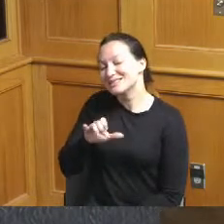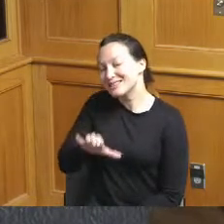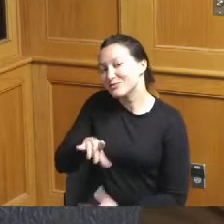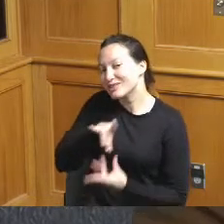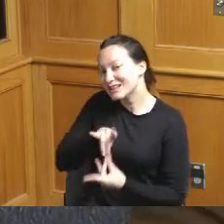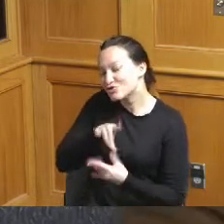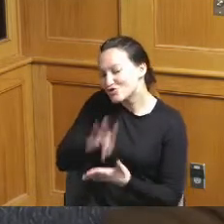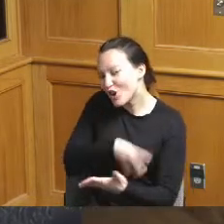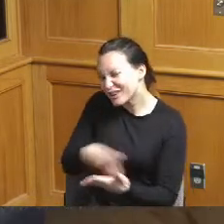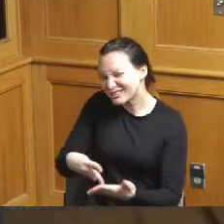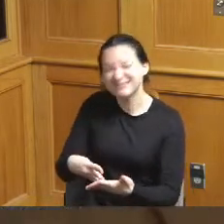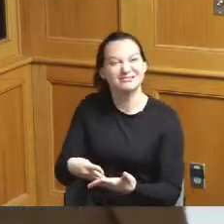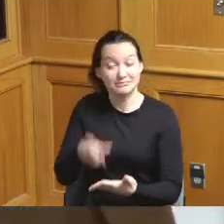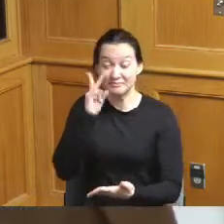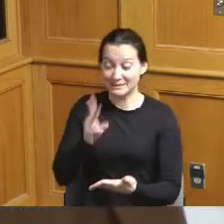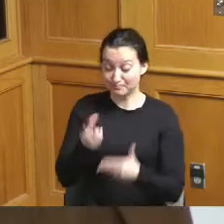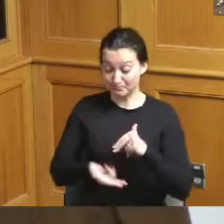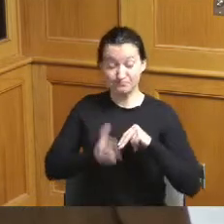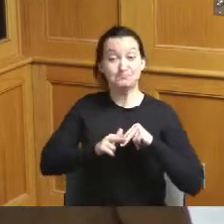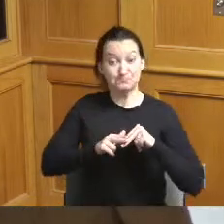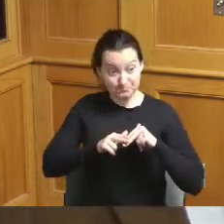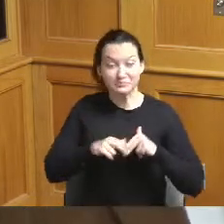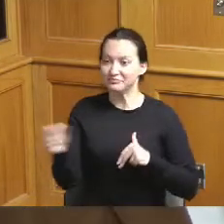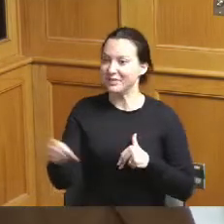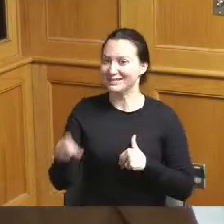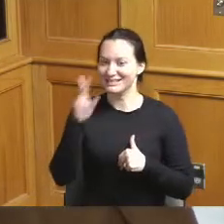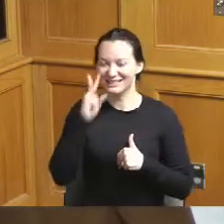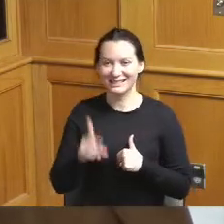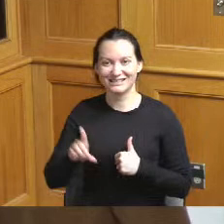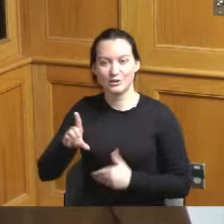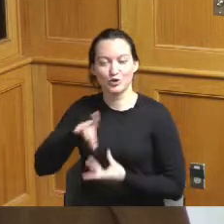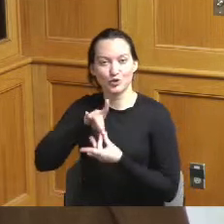the graph and I can see the increases there I've also got the Domestic Relations special